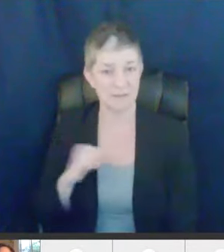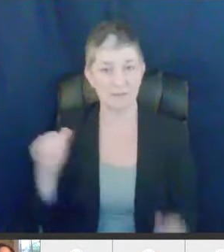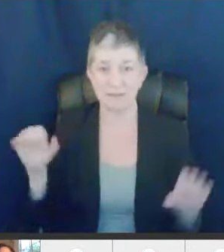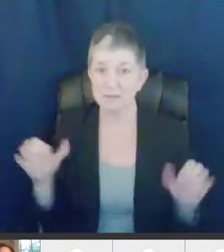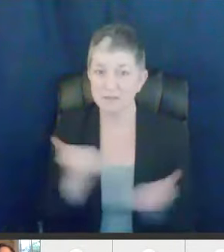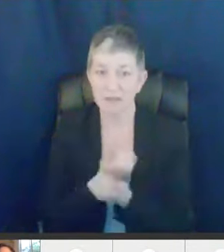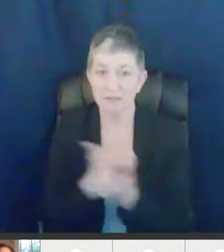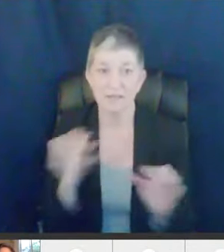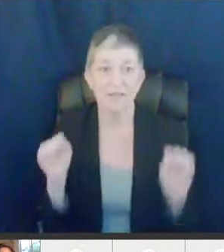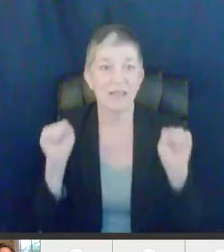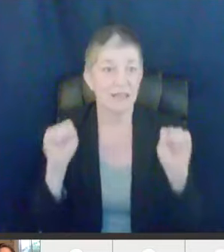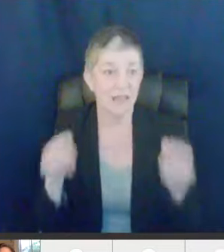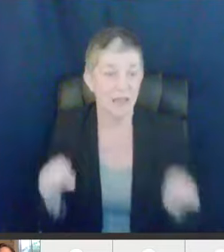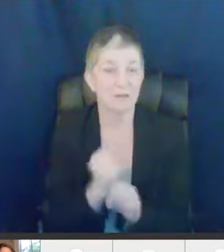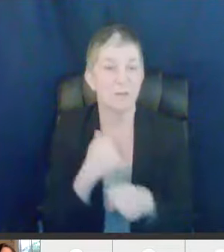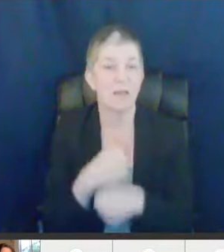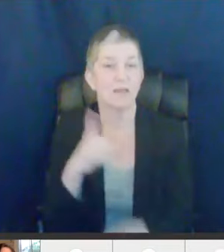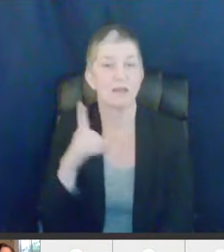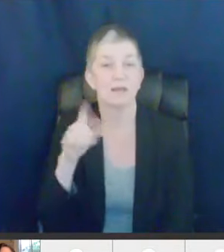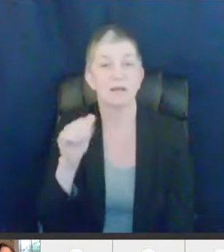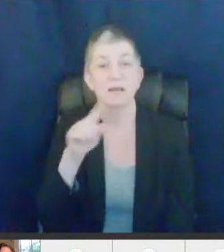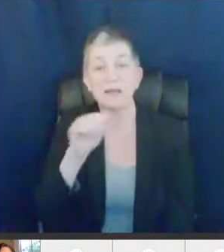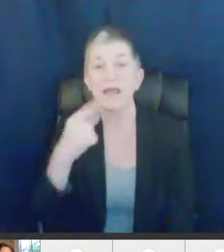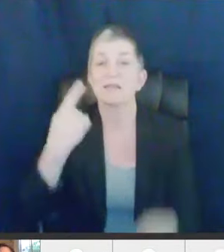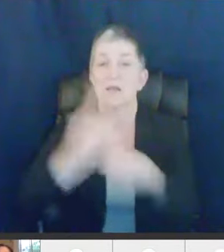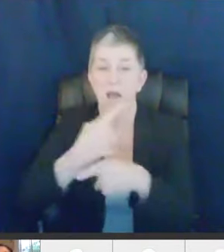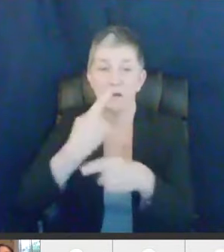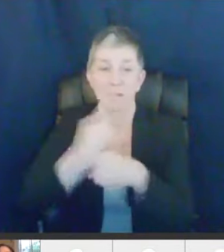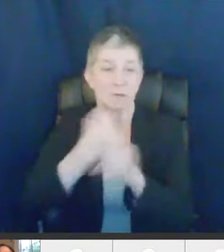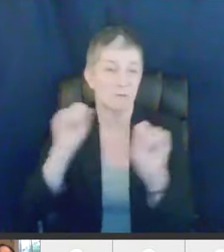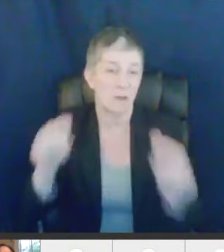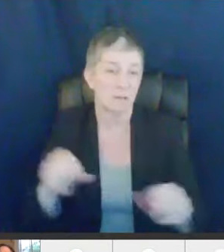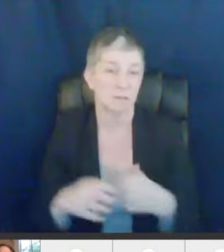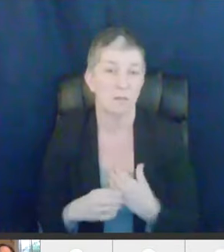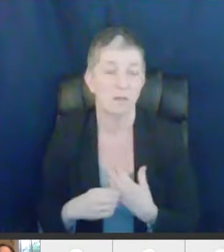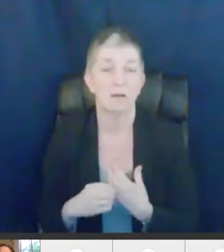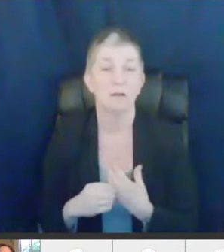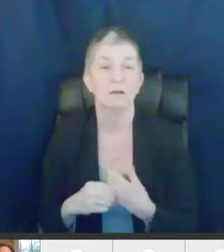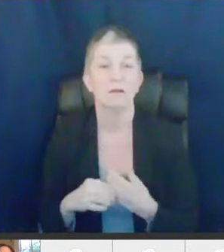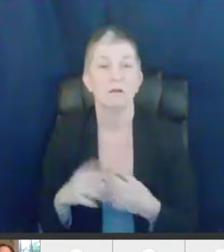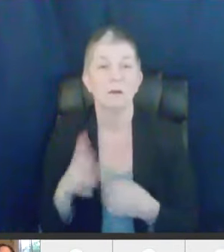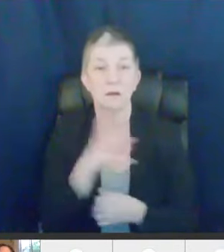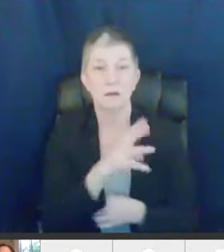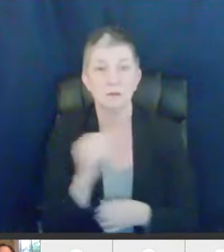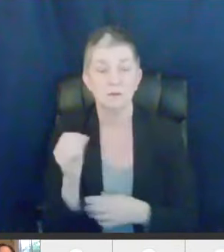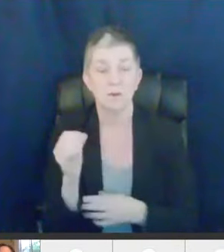that data as accurate as as they can and so the numbers that we report to you